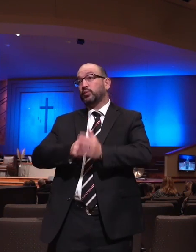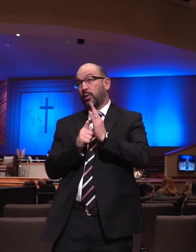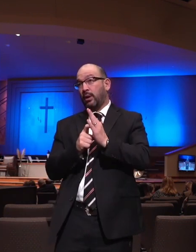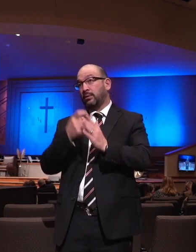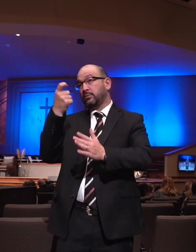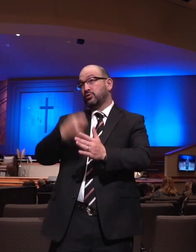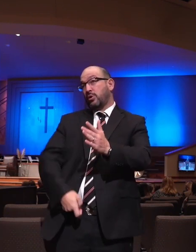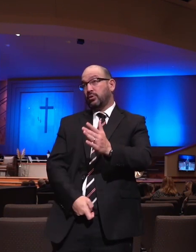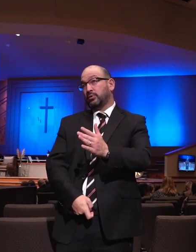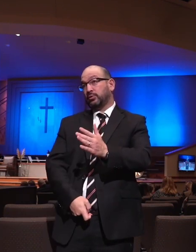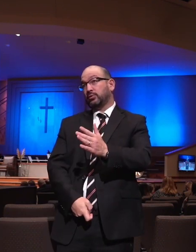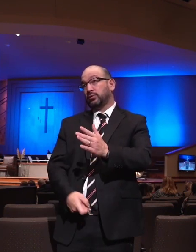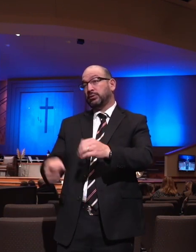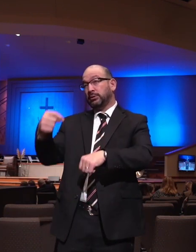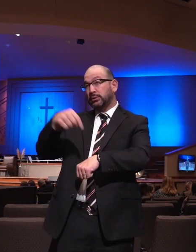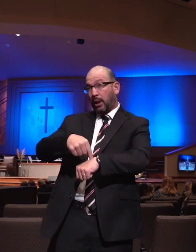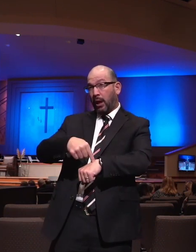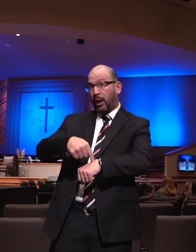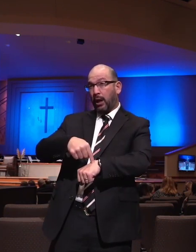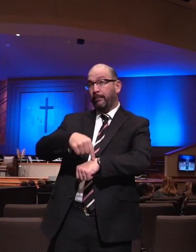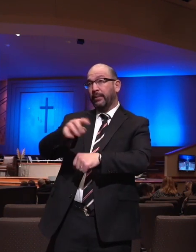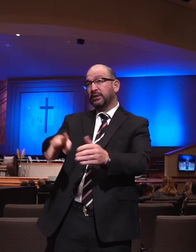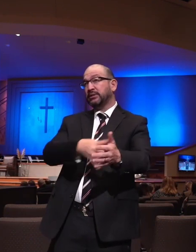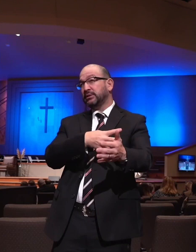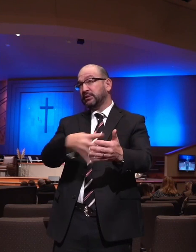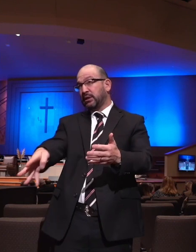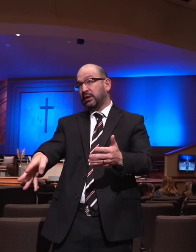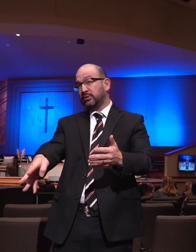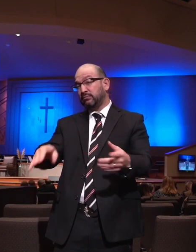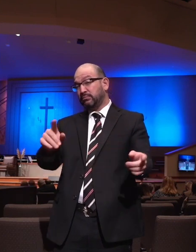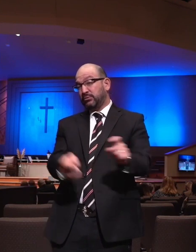time your schedule will probably have to change with a